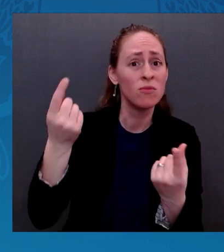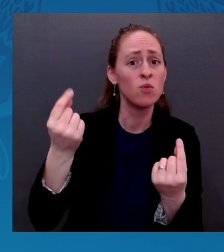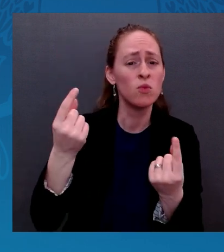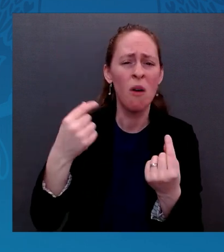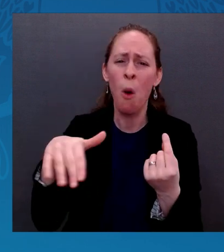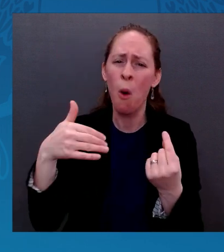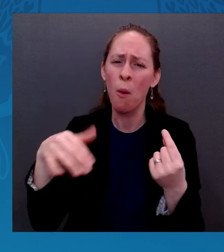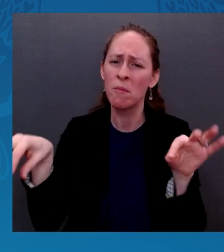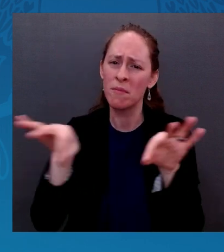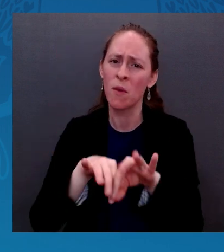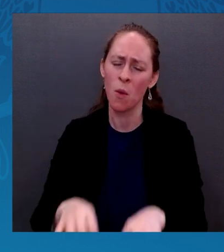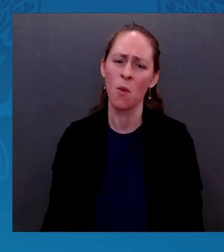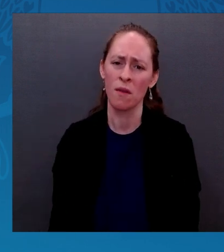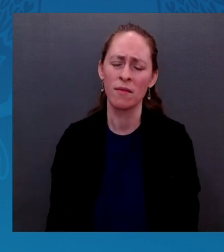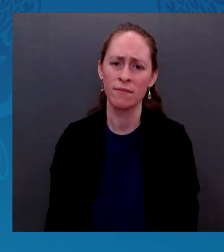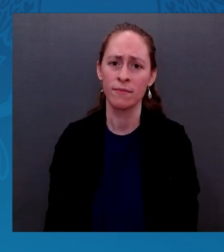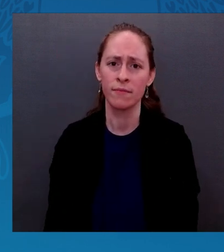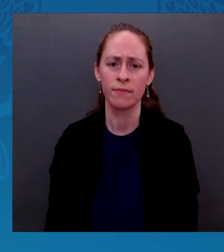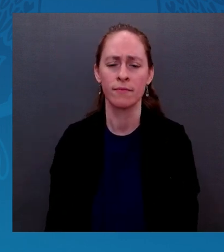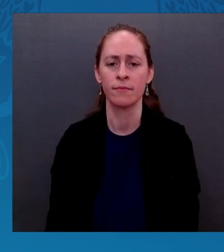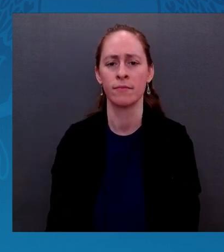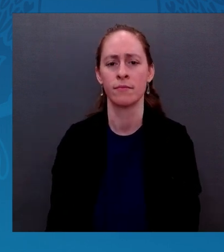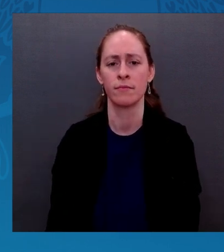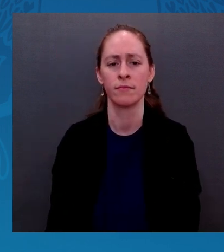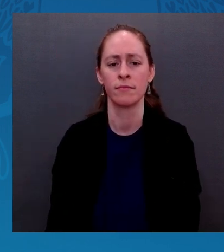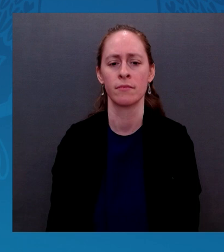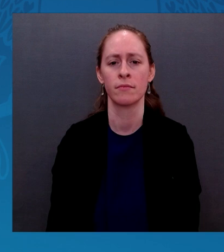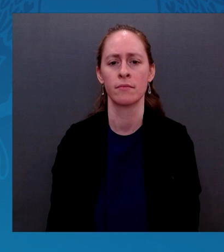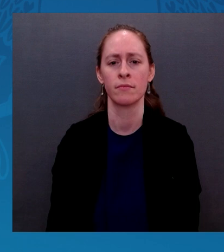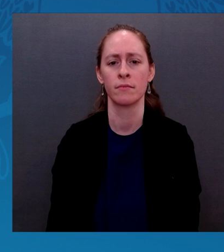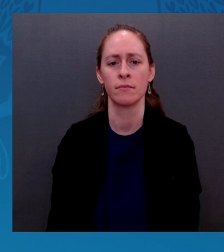that when you speak up often with great frustration,